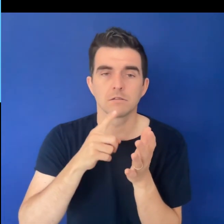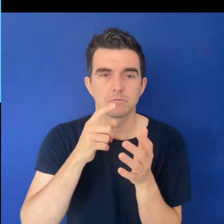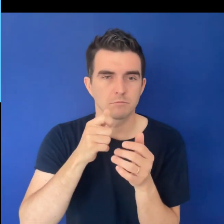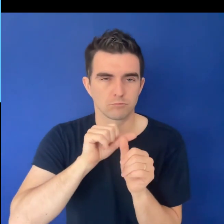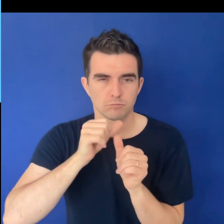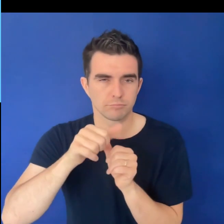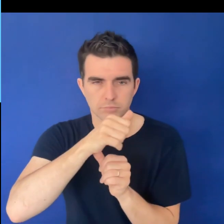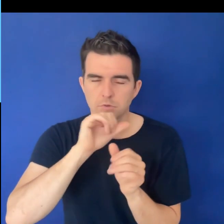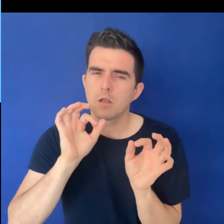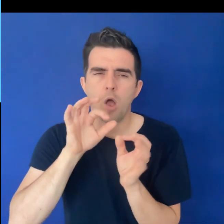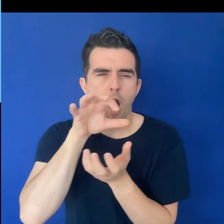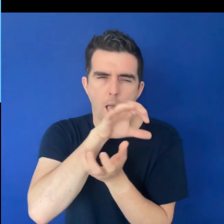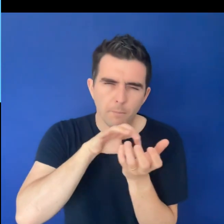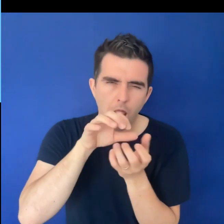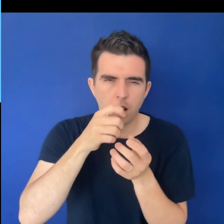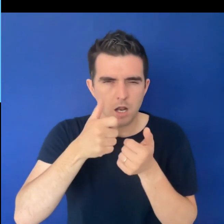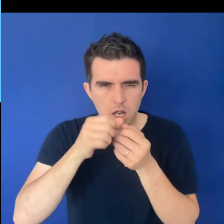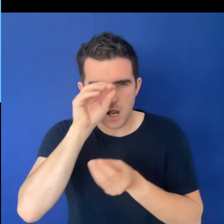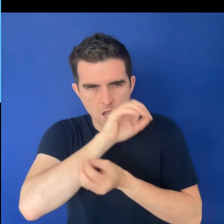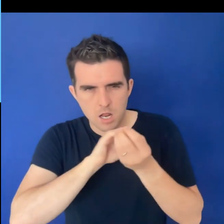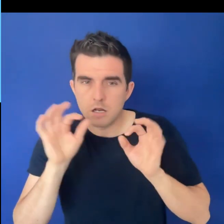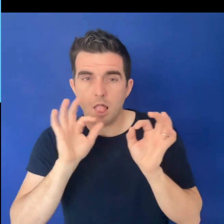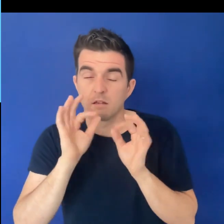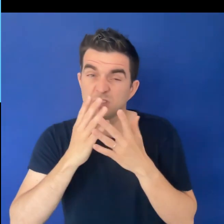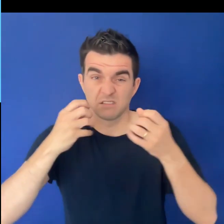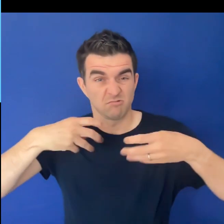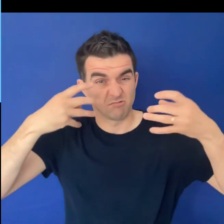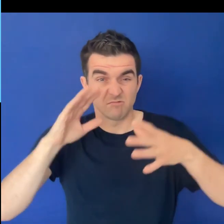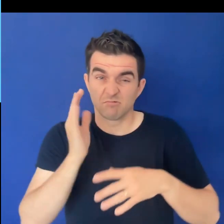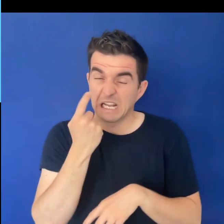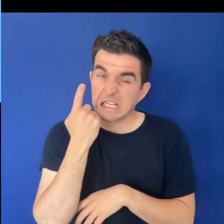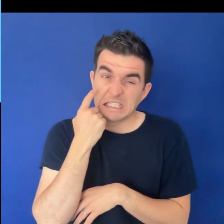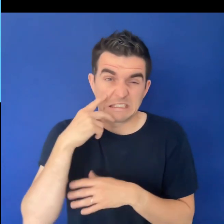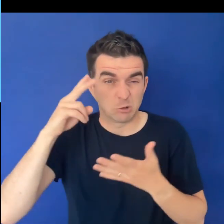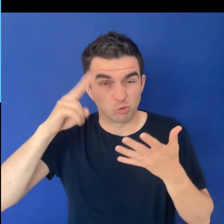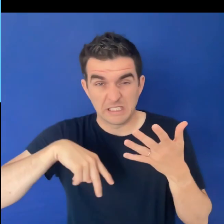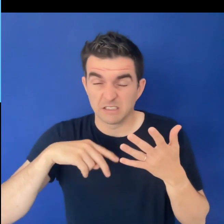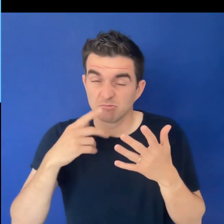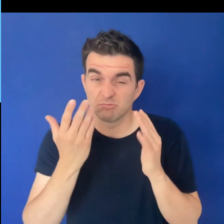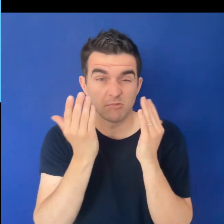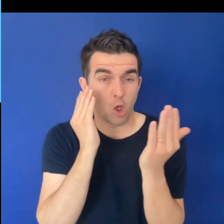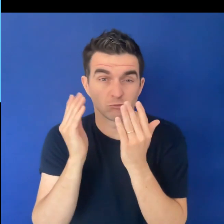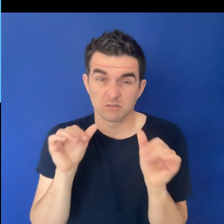and no complex controls. All text is big, easy to read, and high contrast.